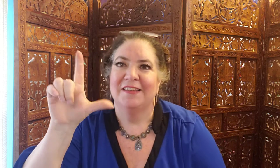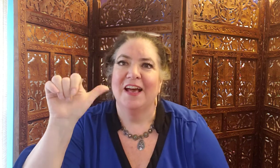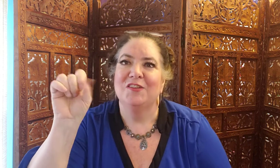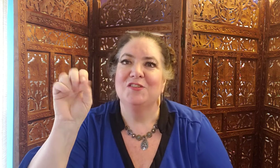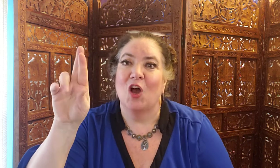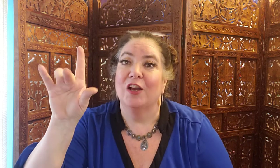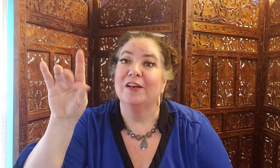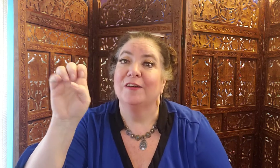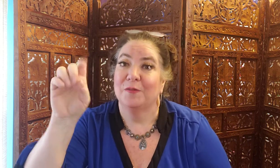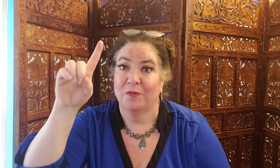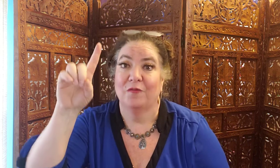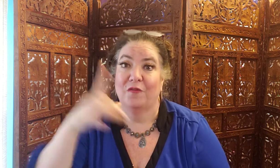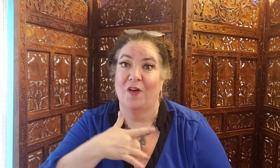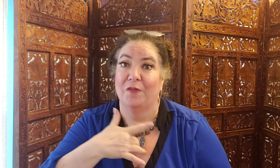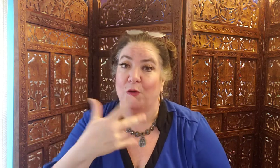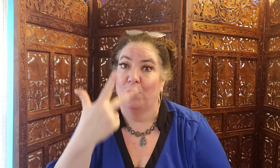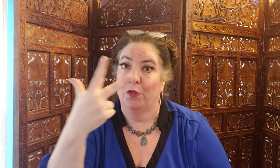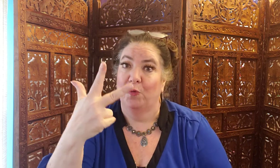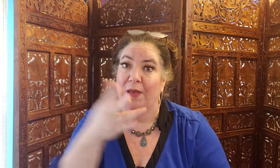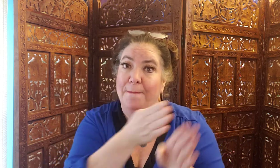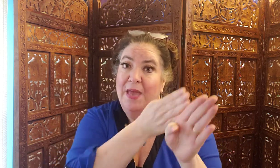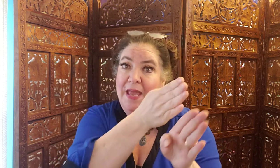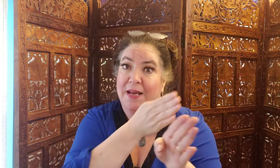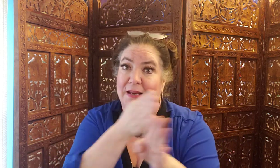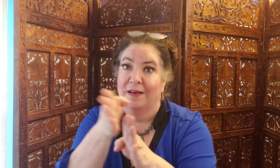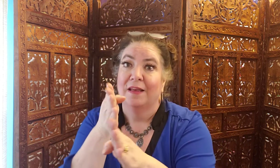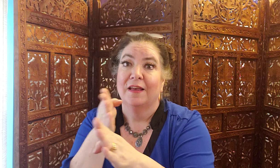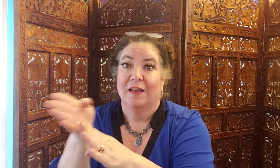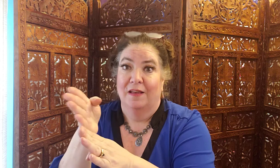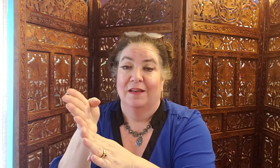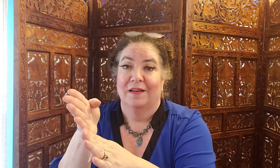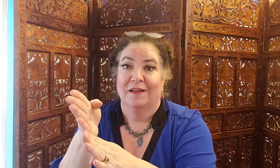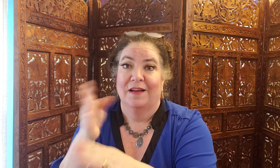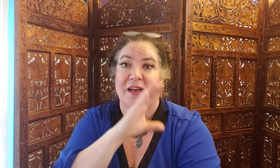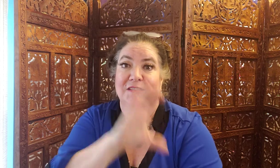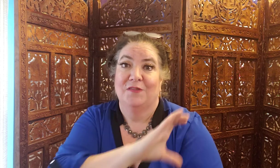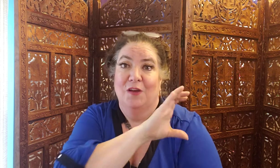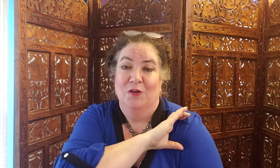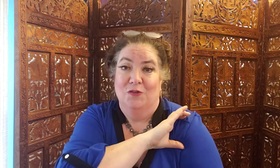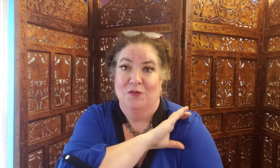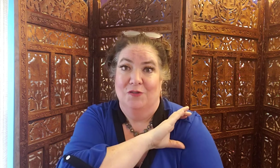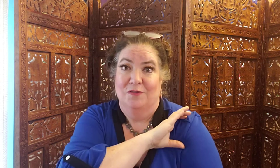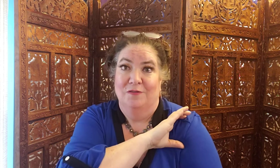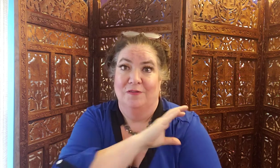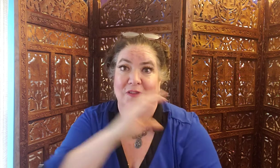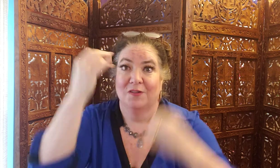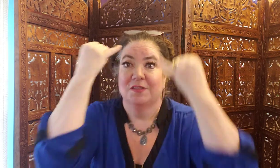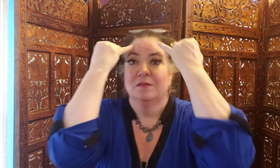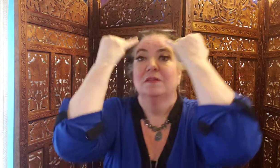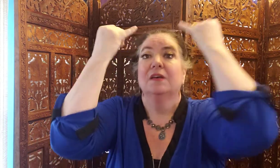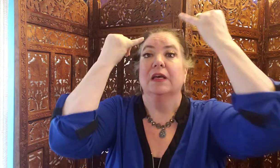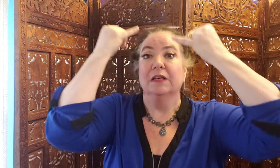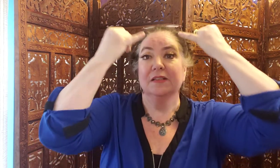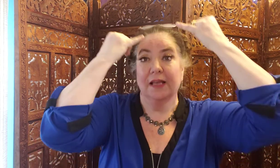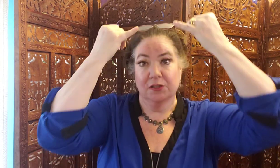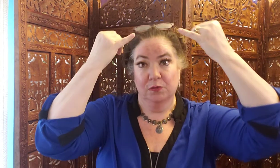Delsarte felt there were three main kinds of characters. There's an intellectual.